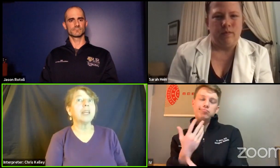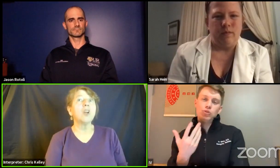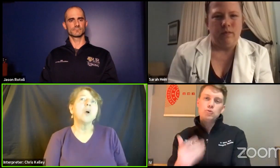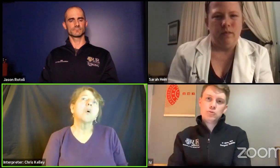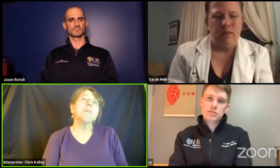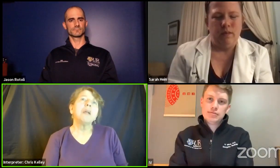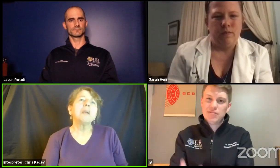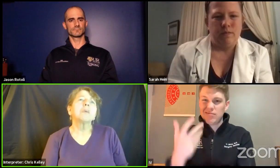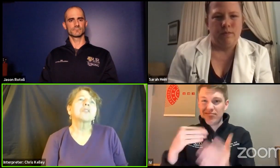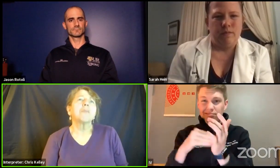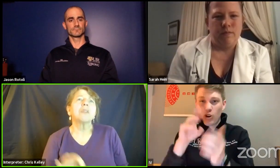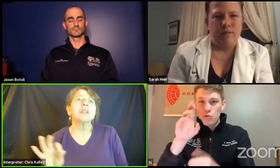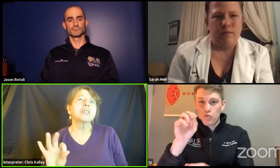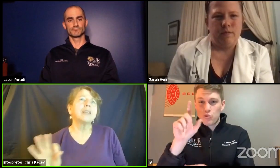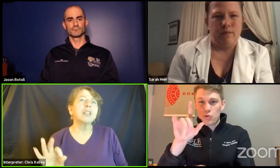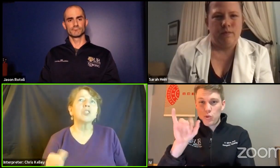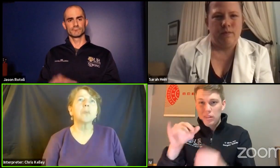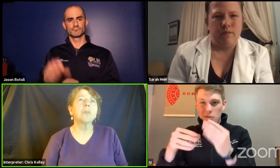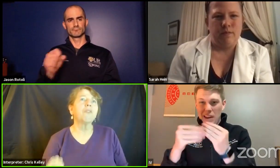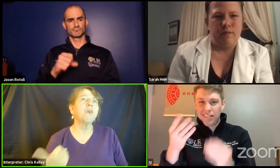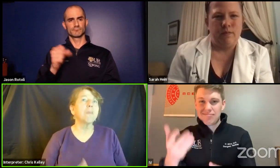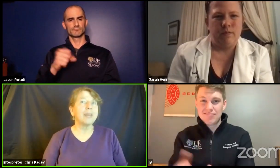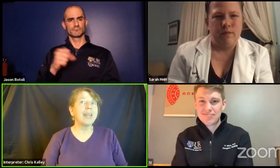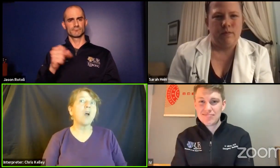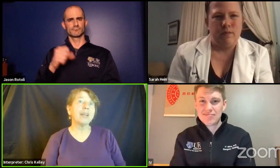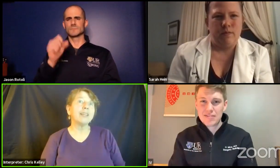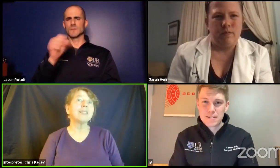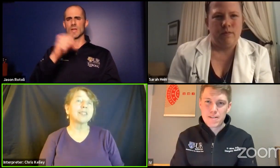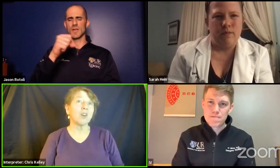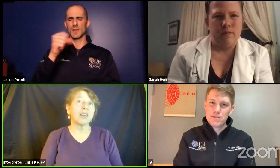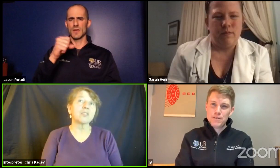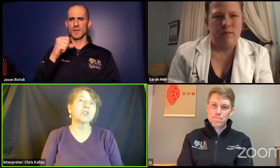But it's really -- That kind of heart pain is